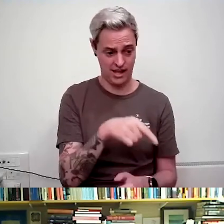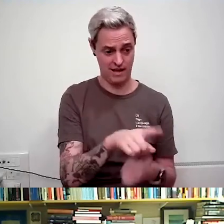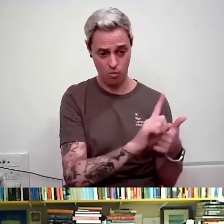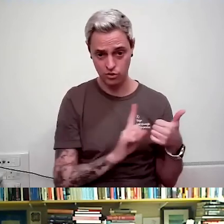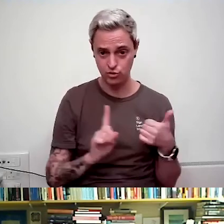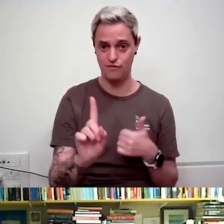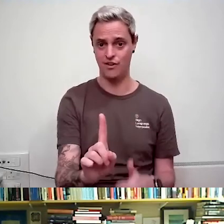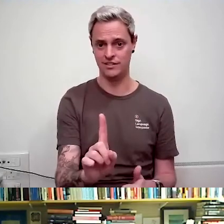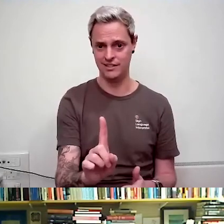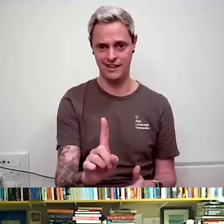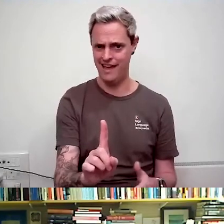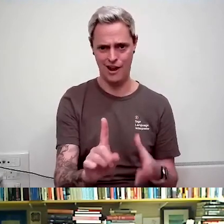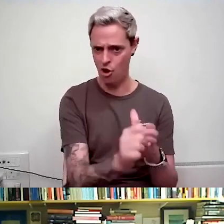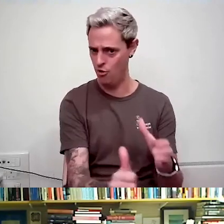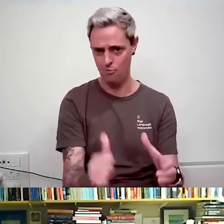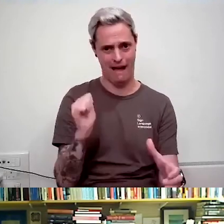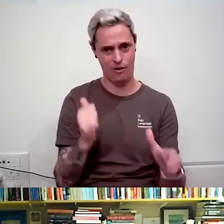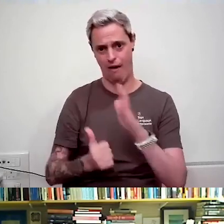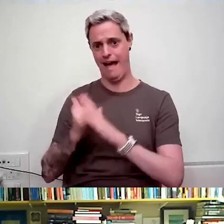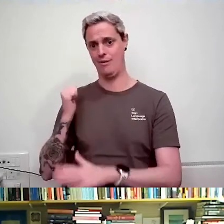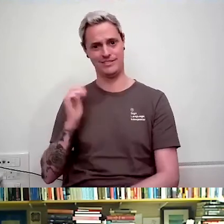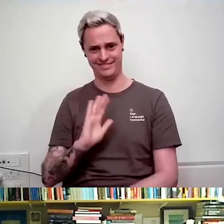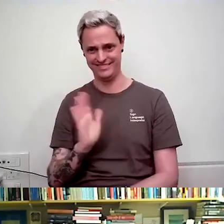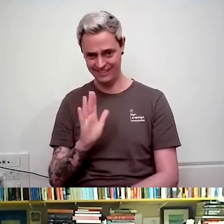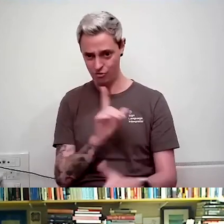or out. So for me, point one, that's a win.